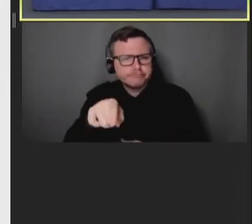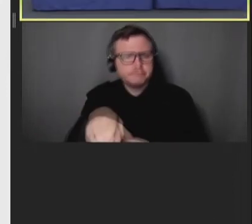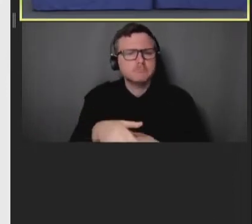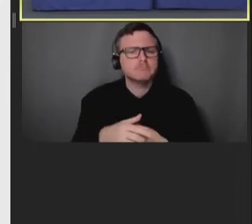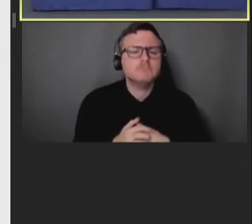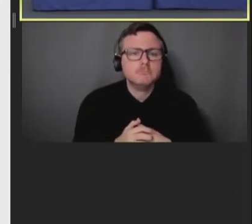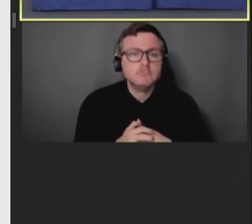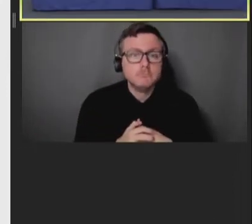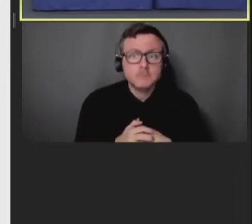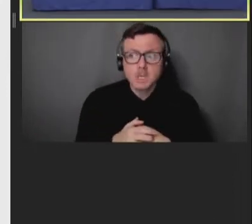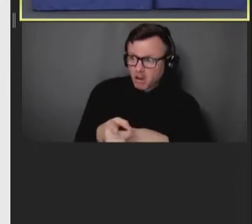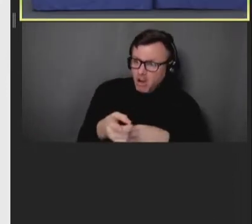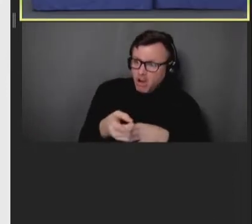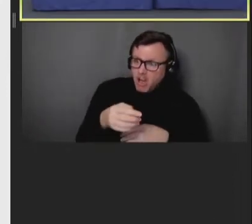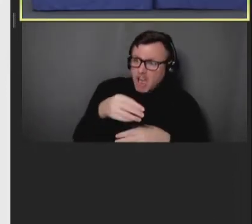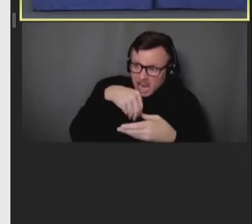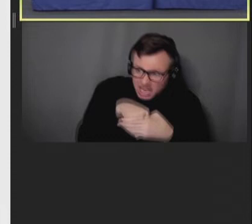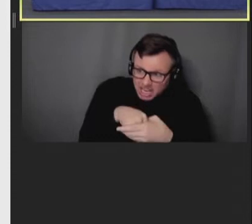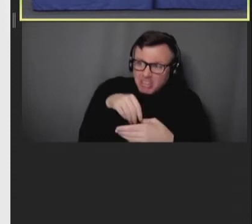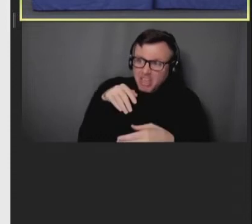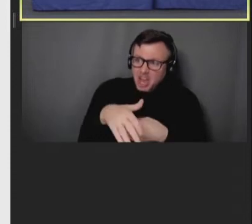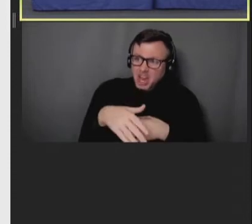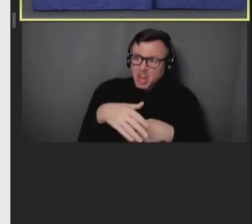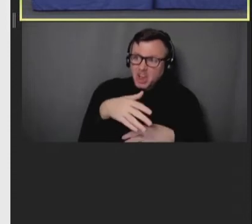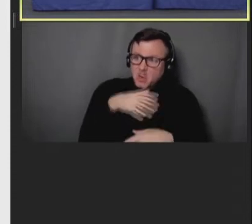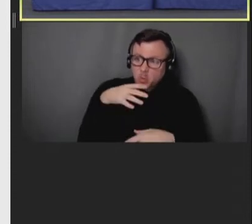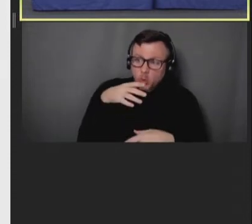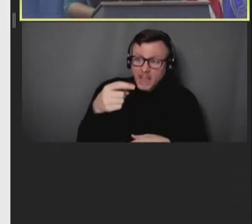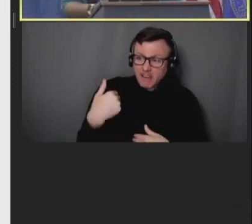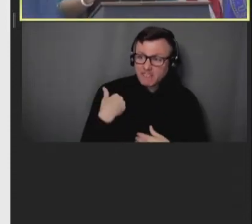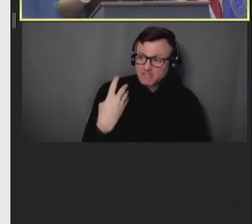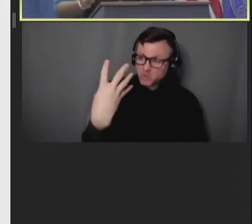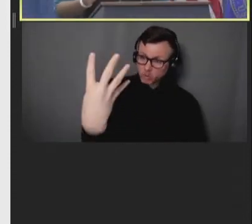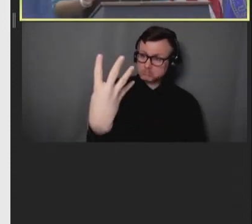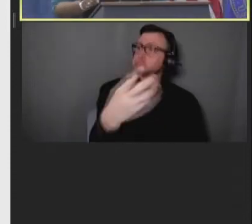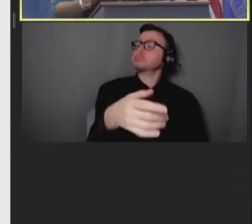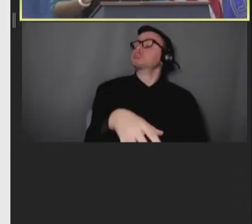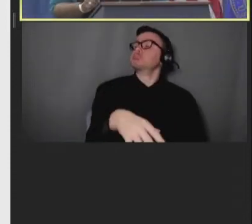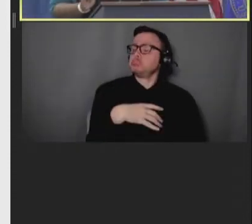Even in that rural area? Four, I like it. It wasn't until I moved to D.C.